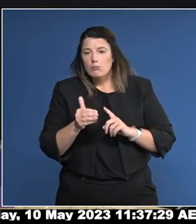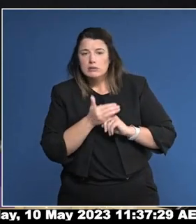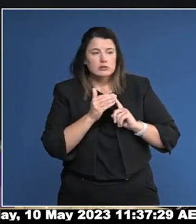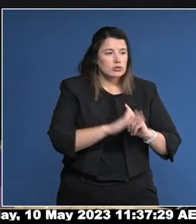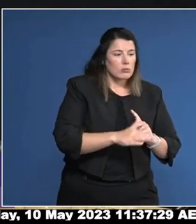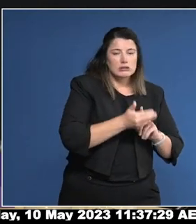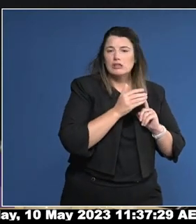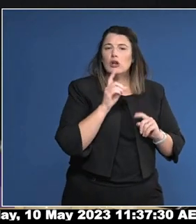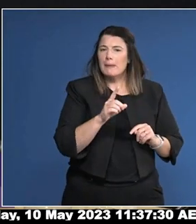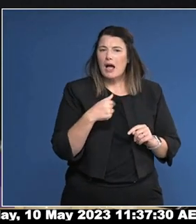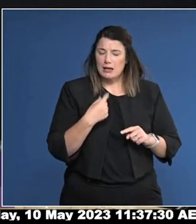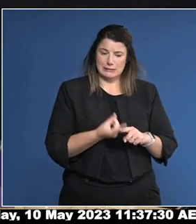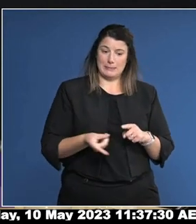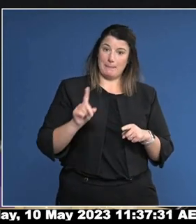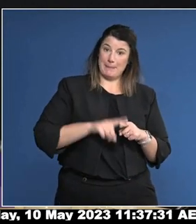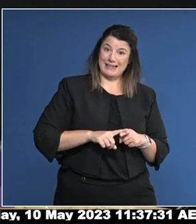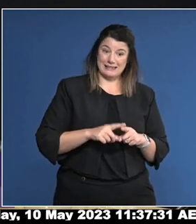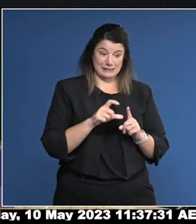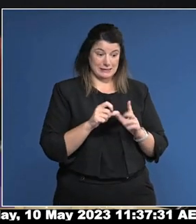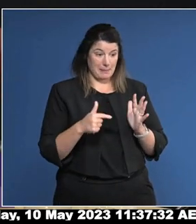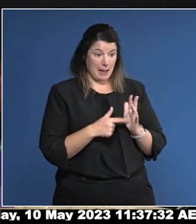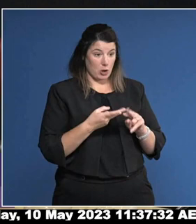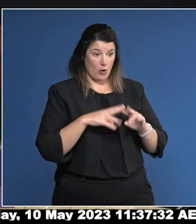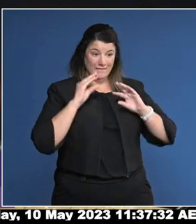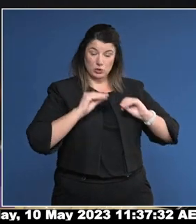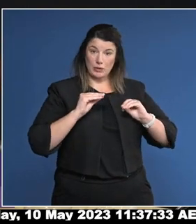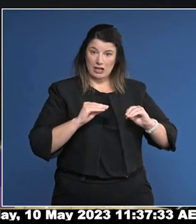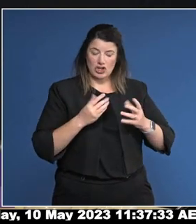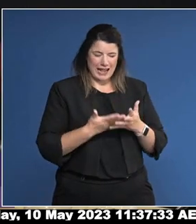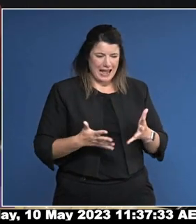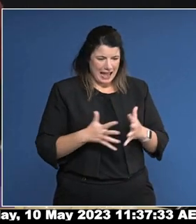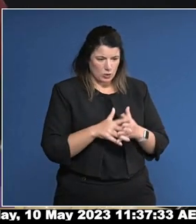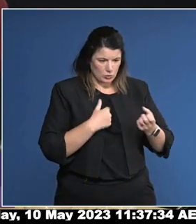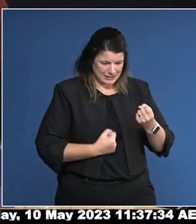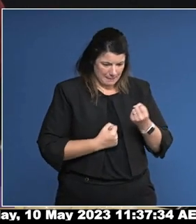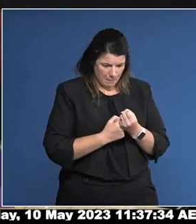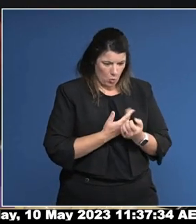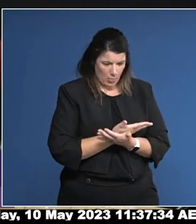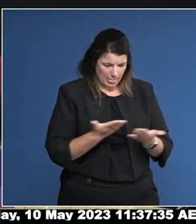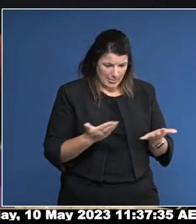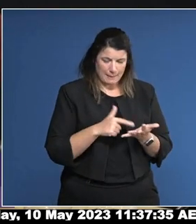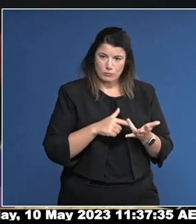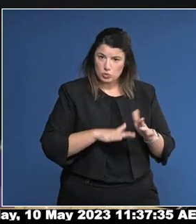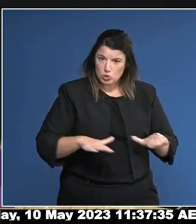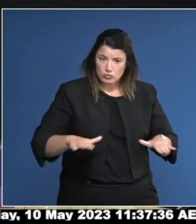thing you'd expect the Department of Education to look at is how do we support these kids through their curriculum and through their learning.